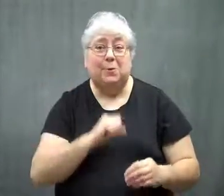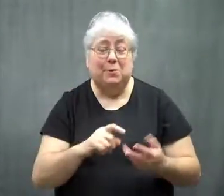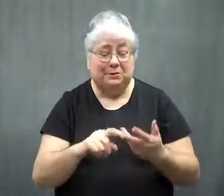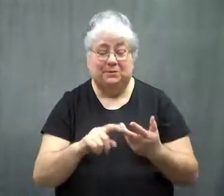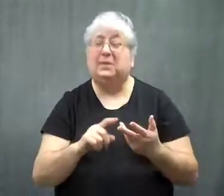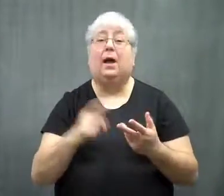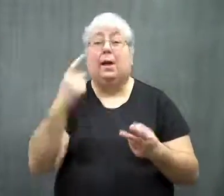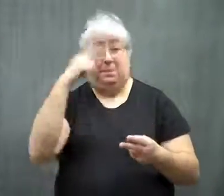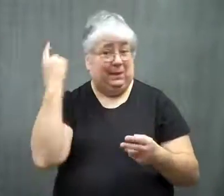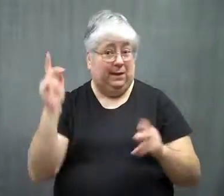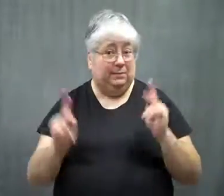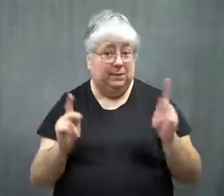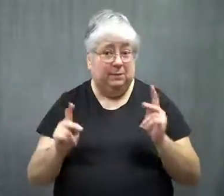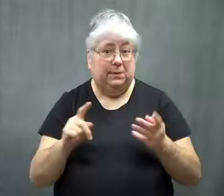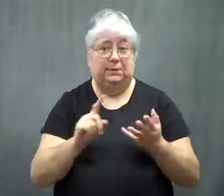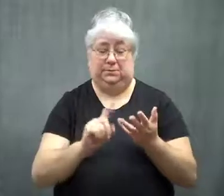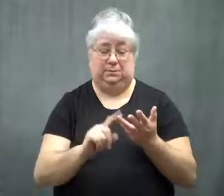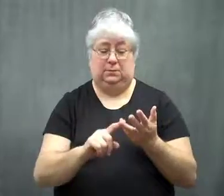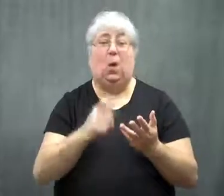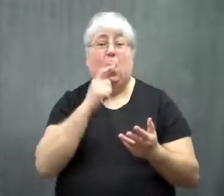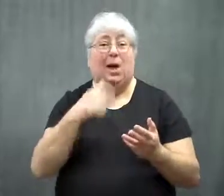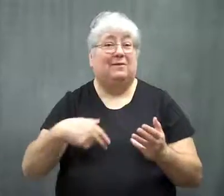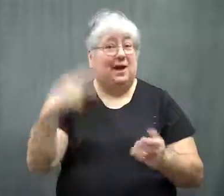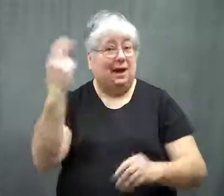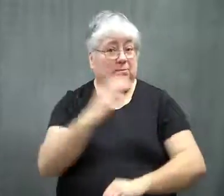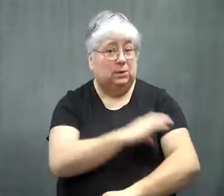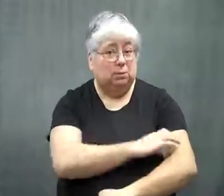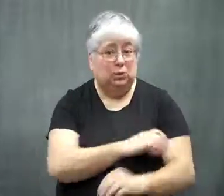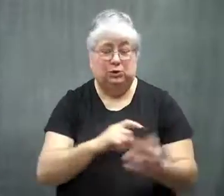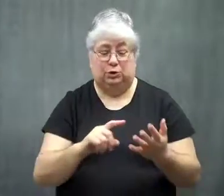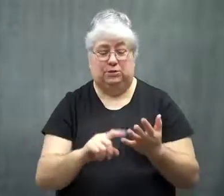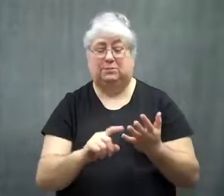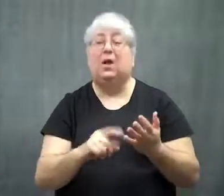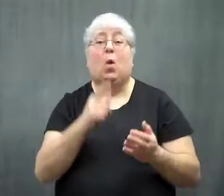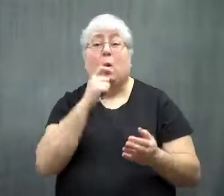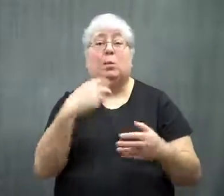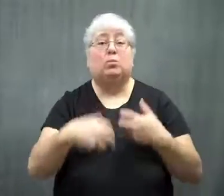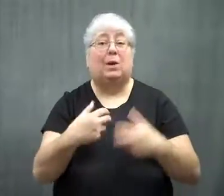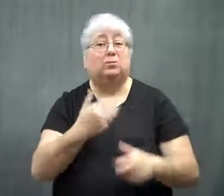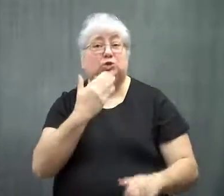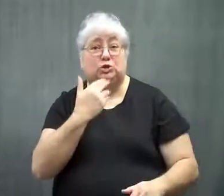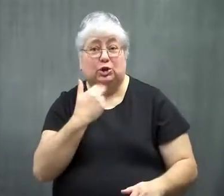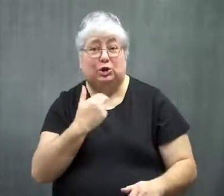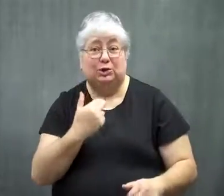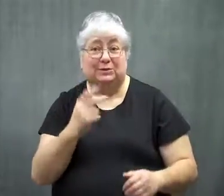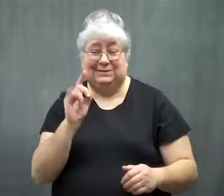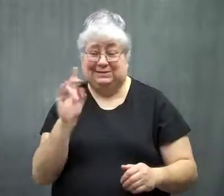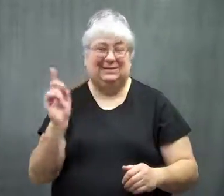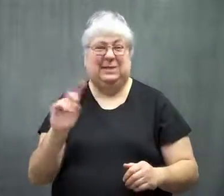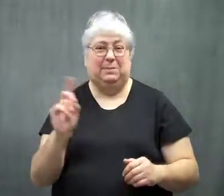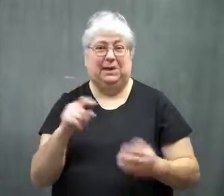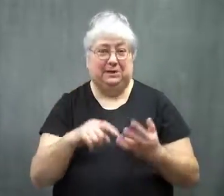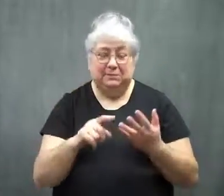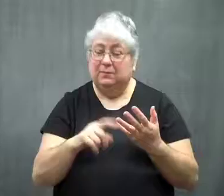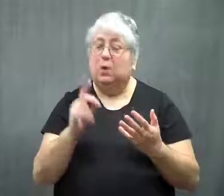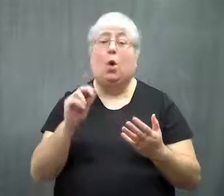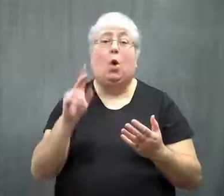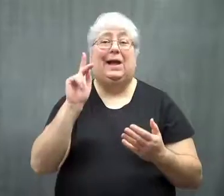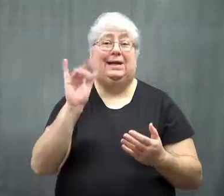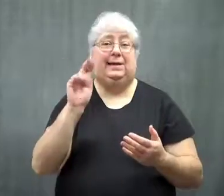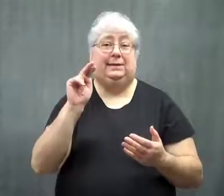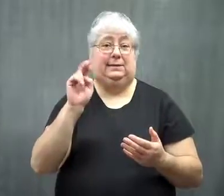African Americans, those with high blood pressure, diabetics,